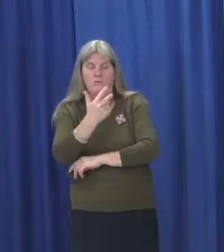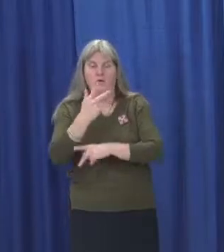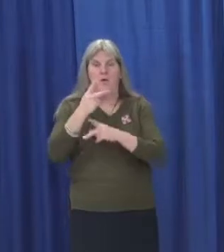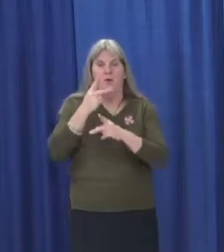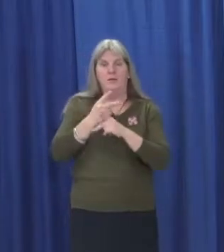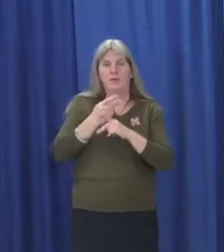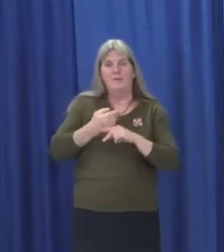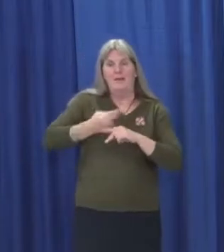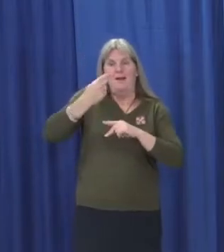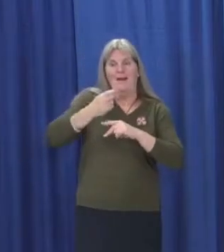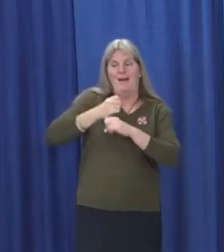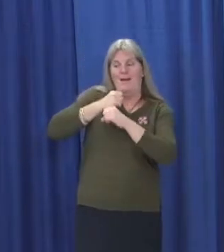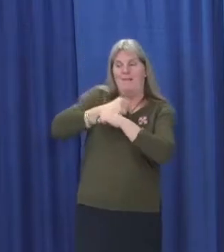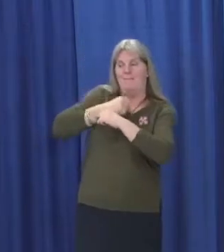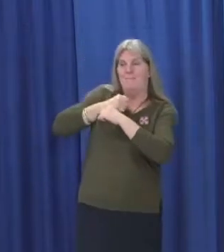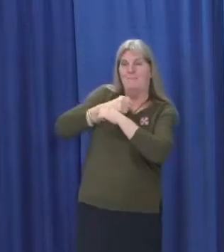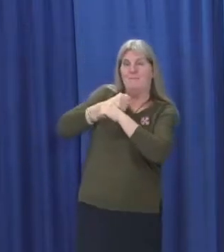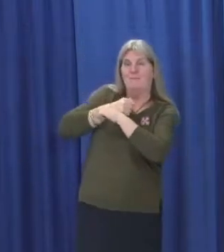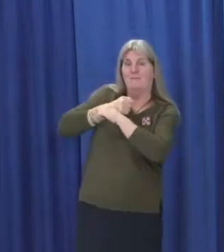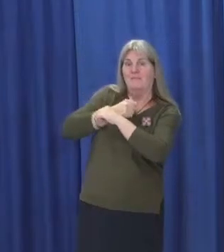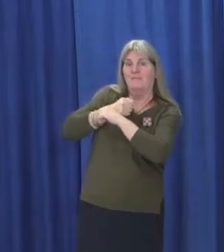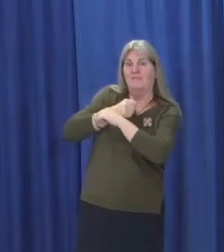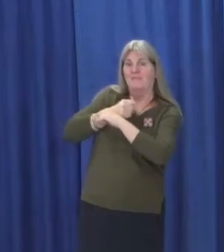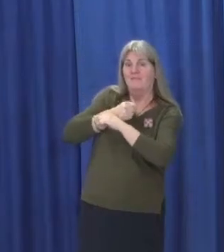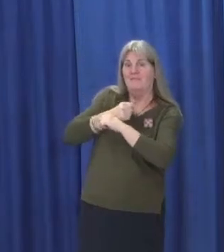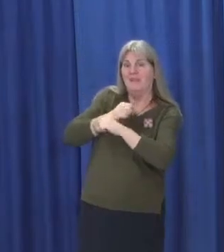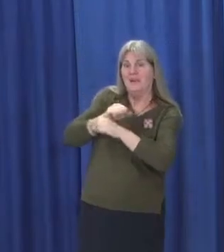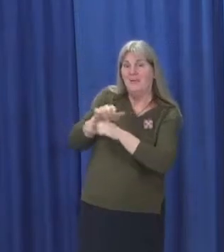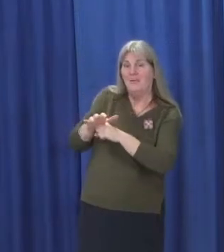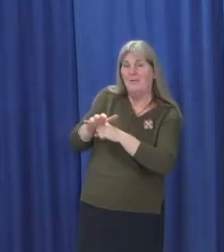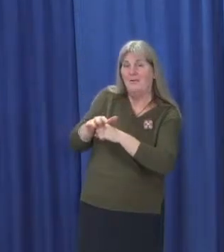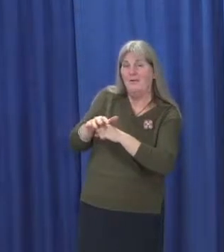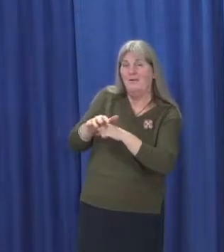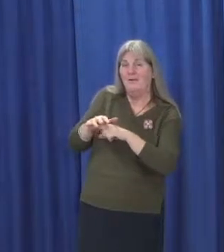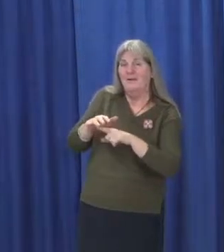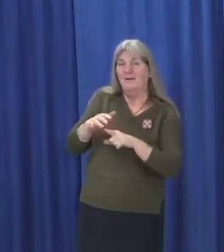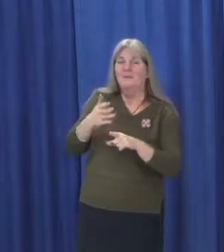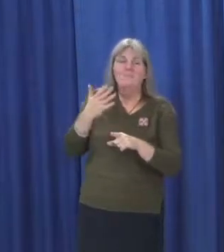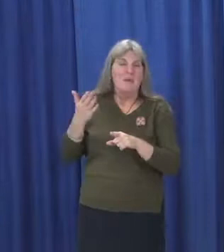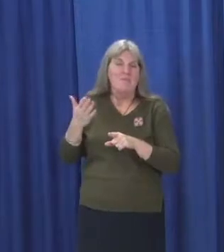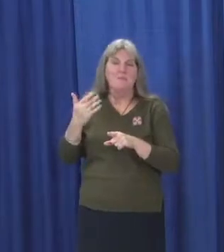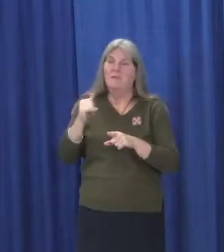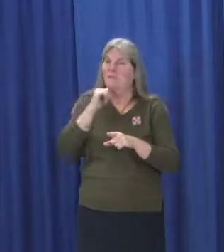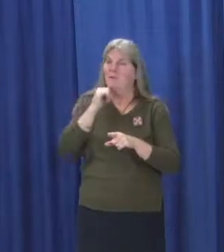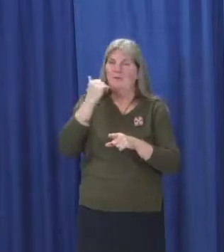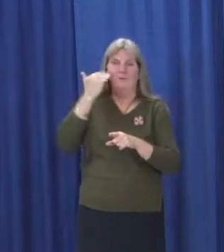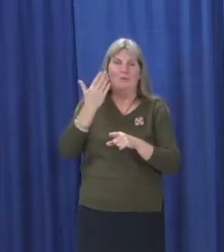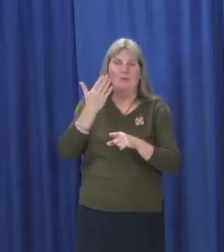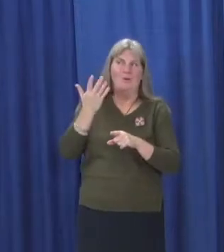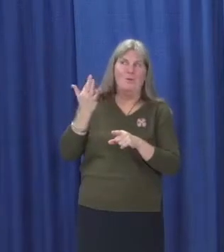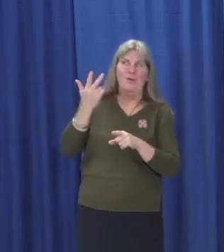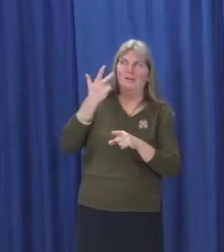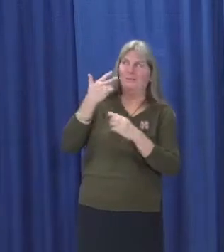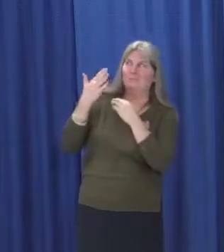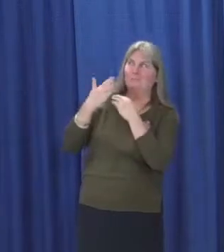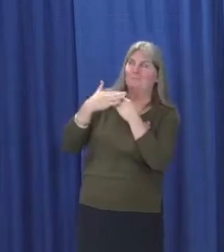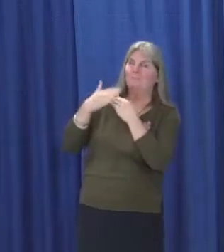keep community levels up and that maybe the case we are waiting for the guidance of the